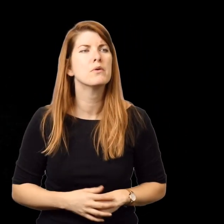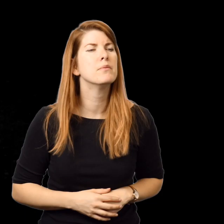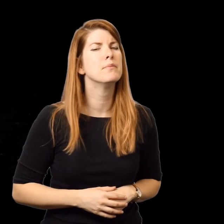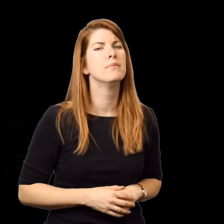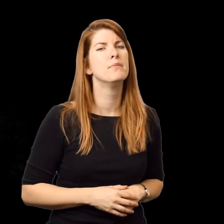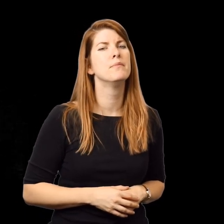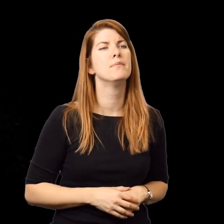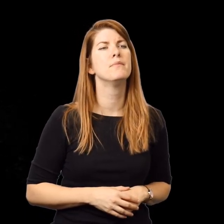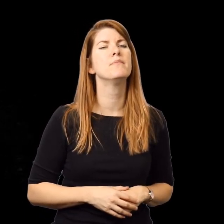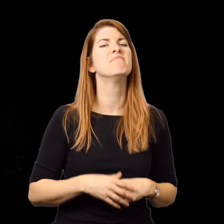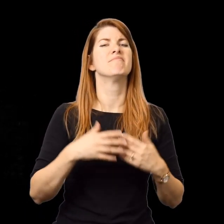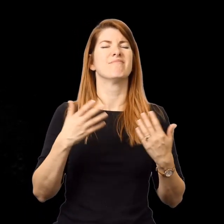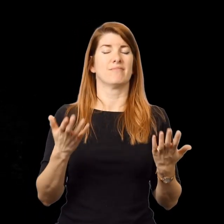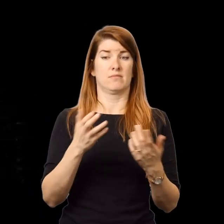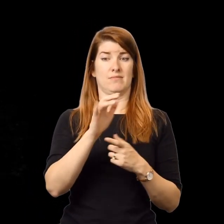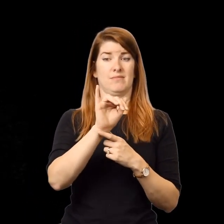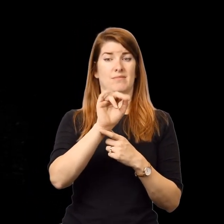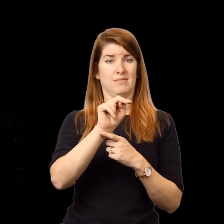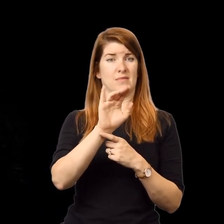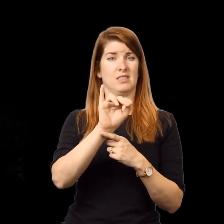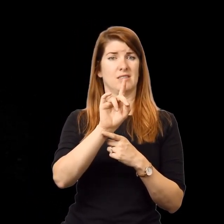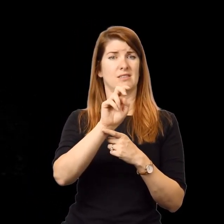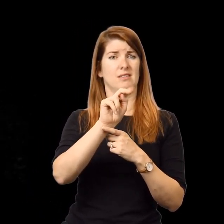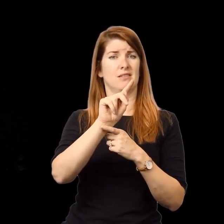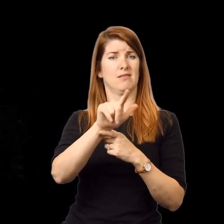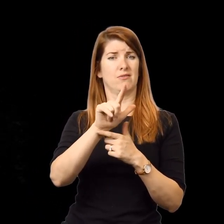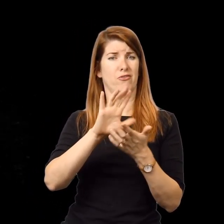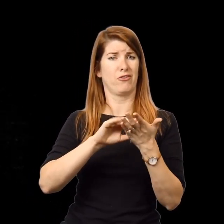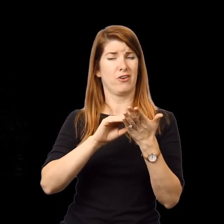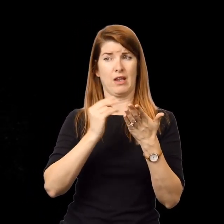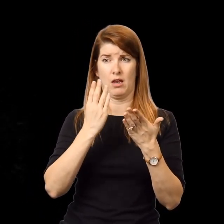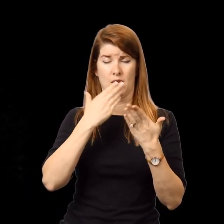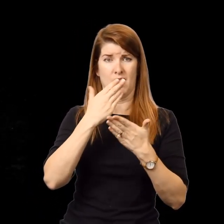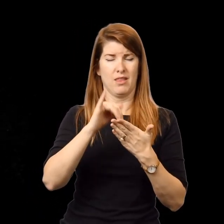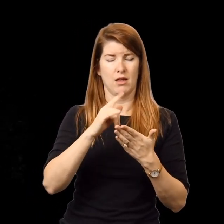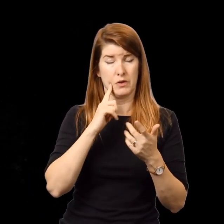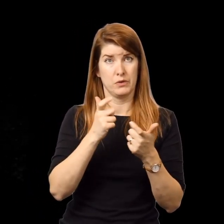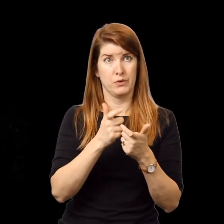So, incidental learning, missing out on it, is a huge issue.